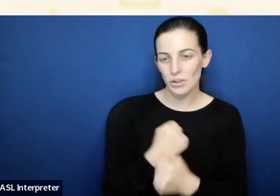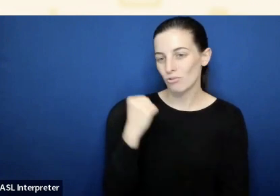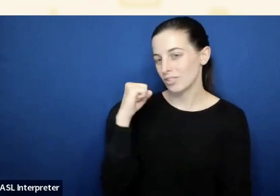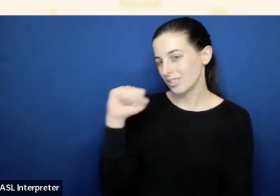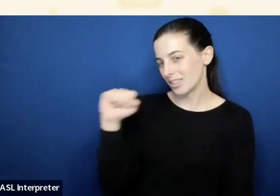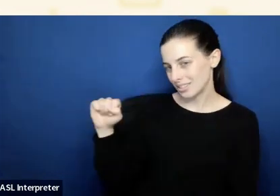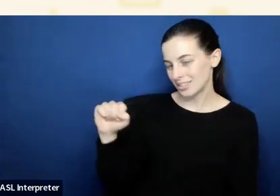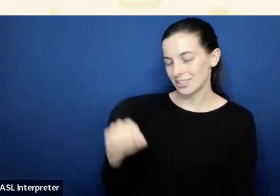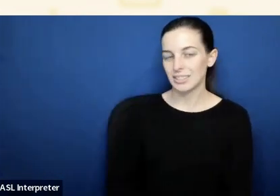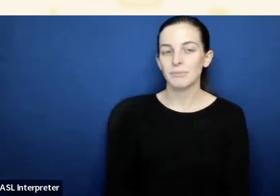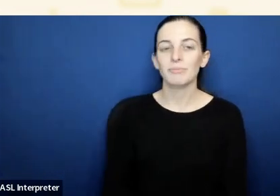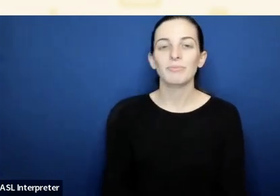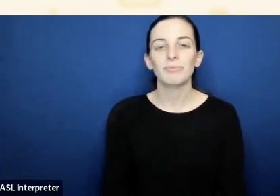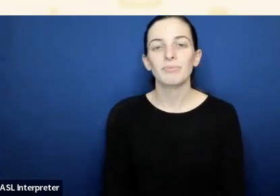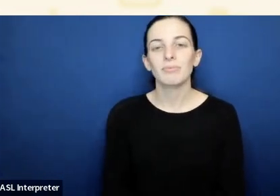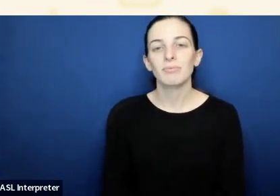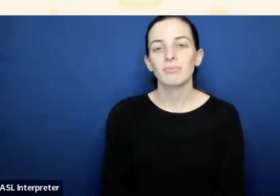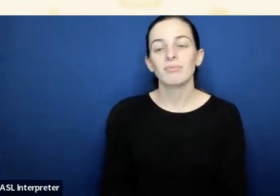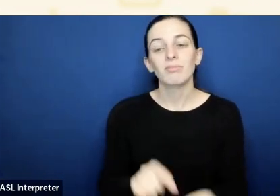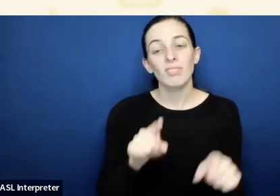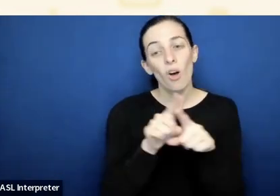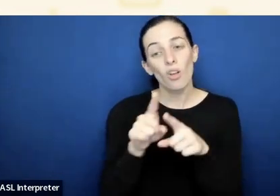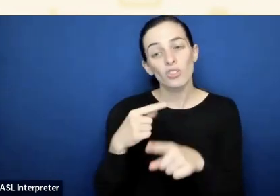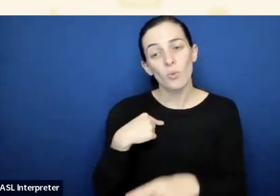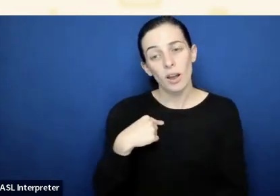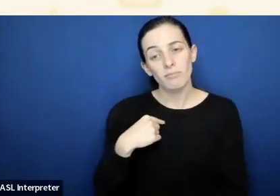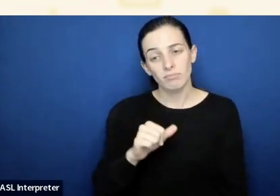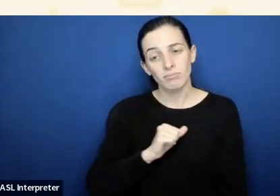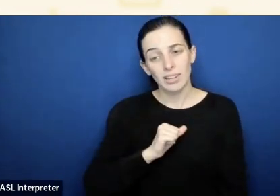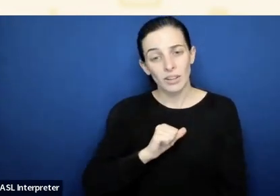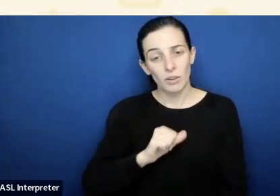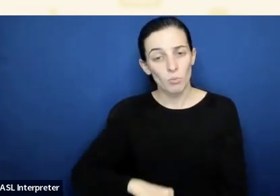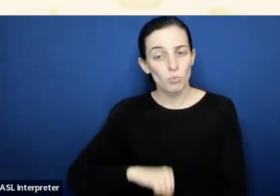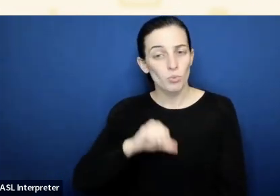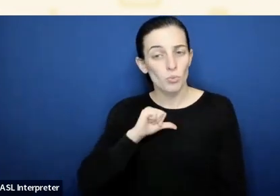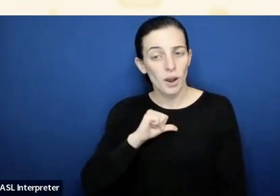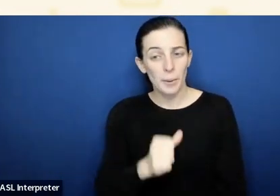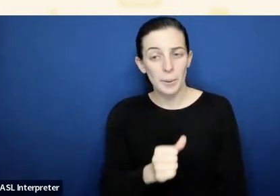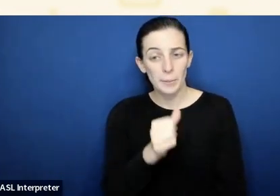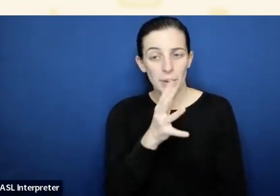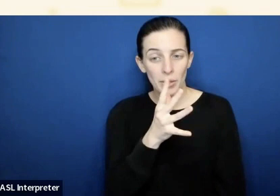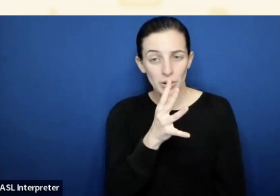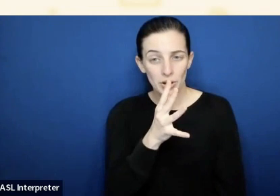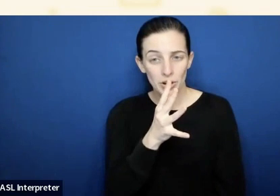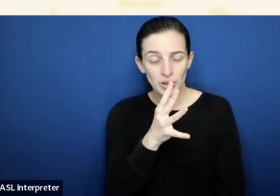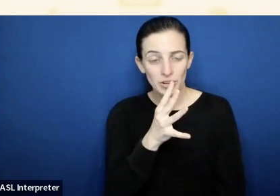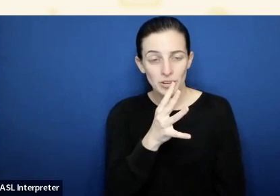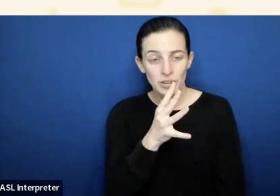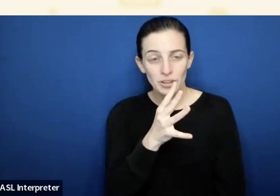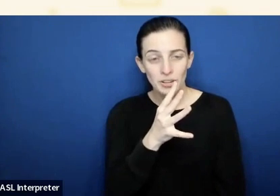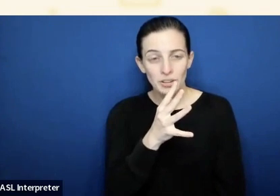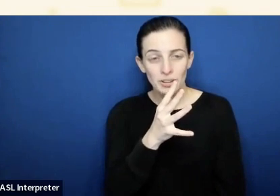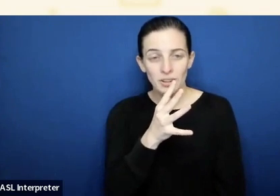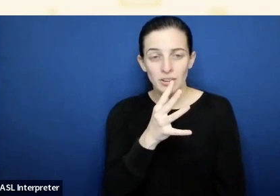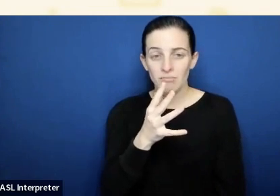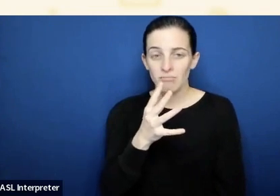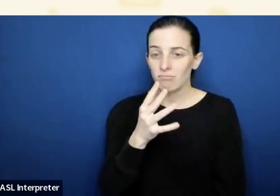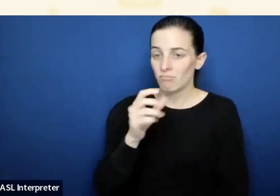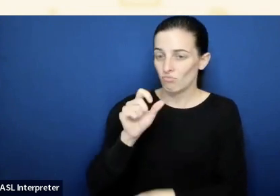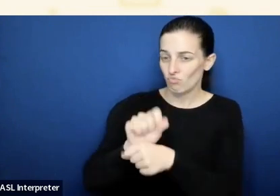I'm also a professional entrepreneur with a diverse portfolio,